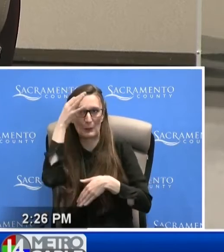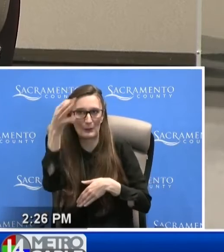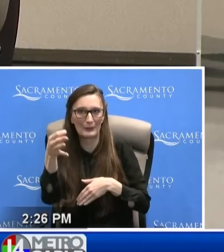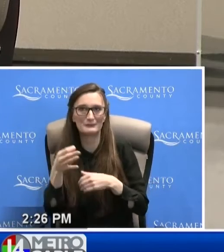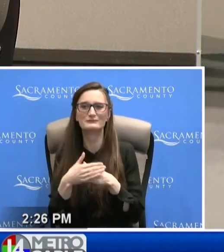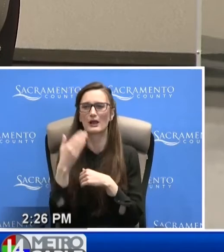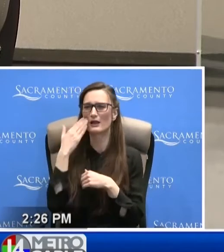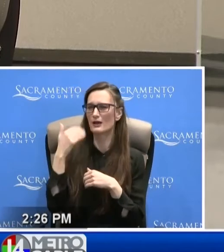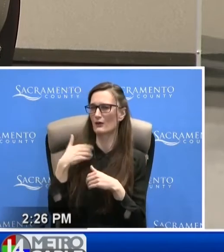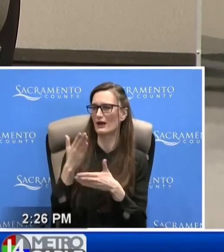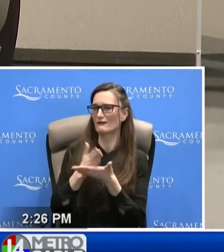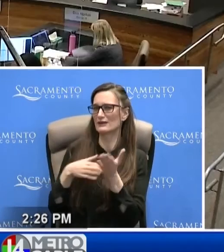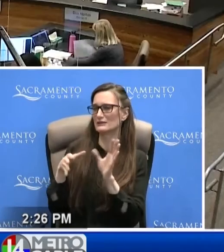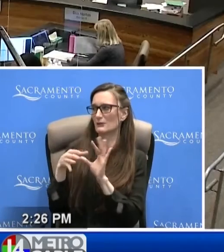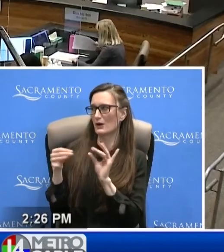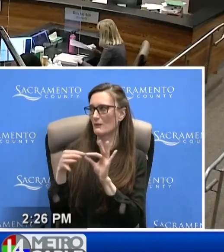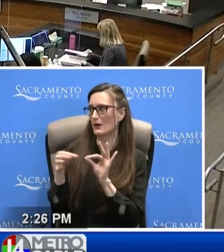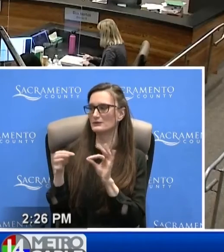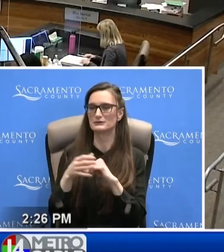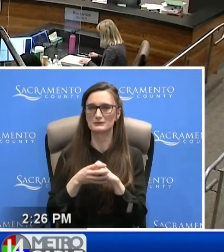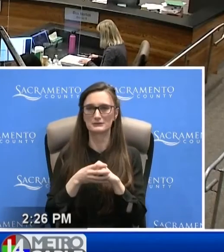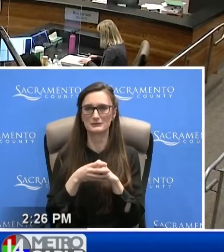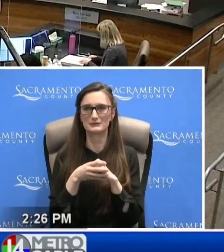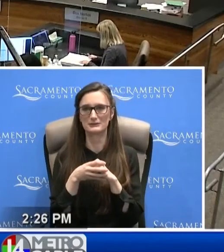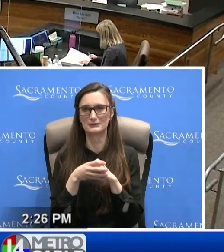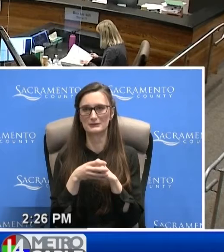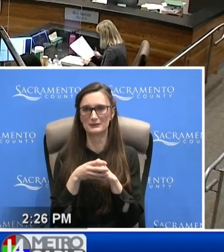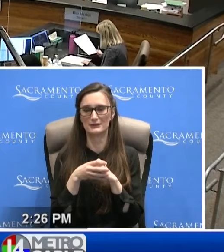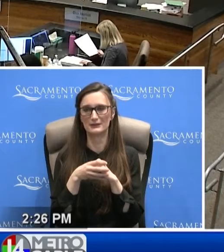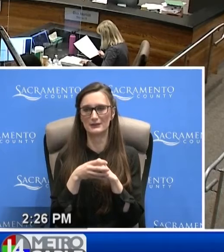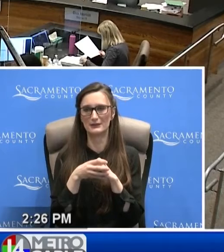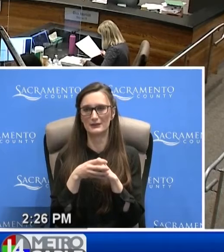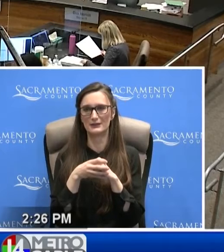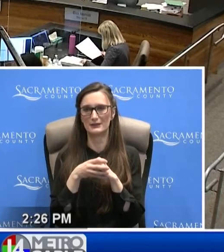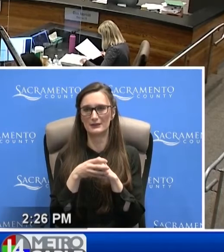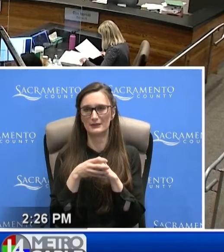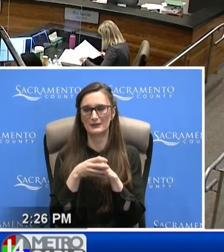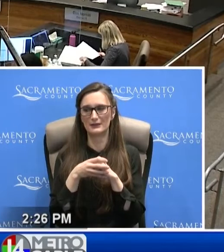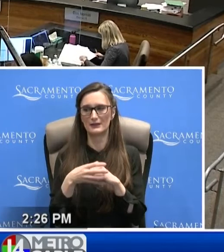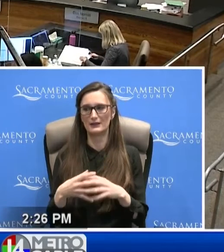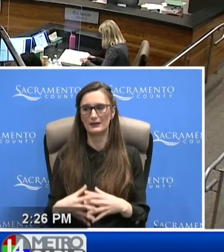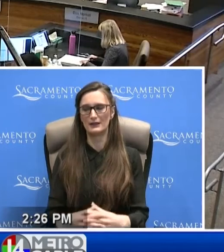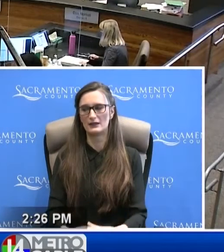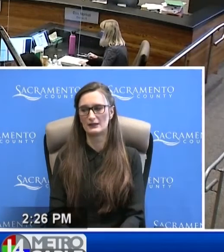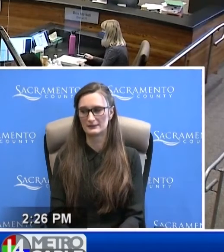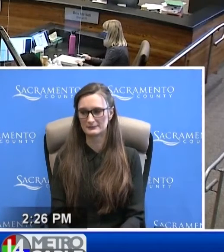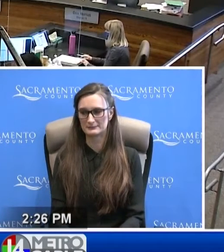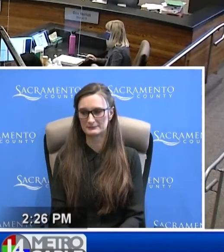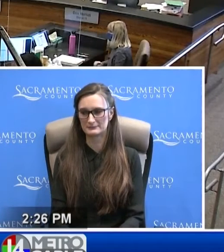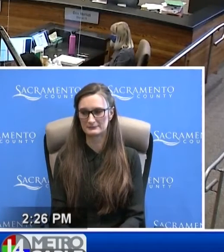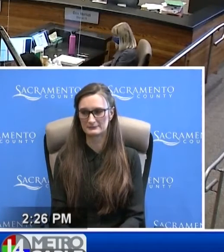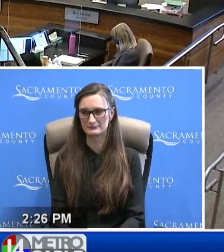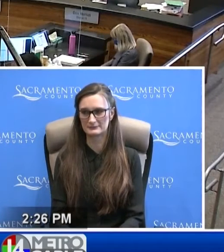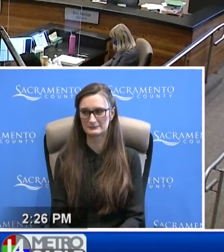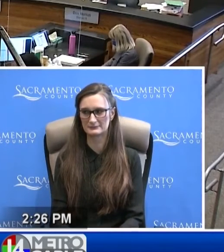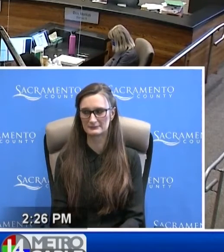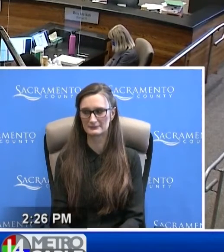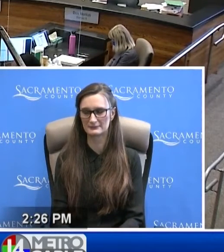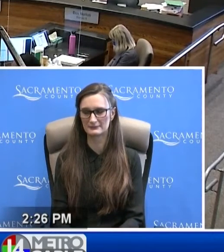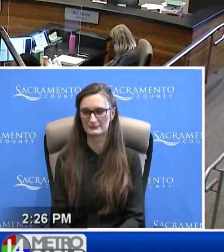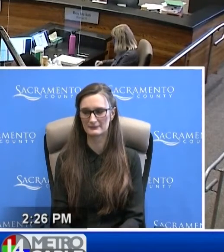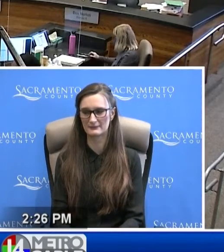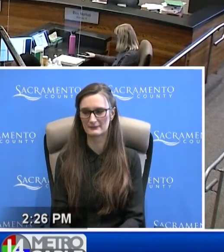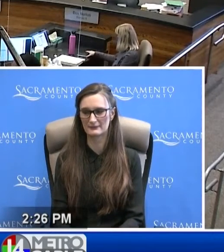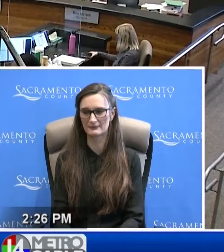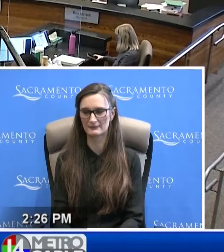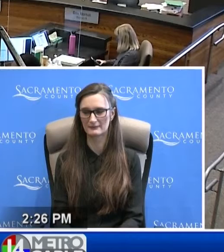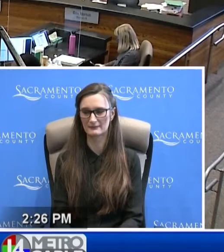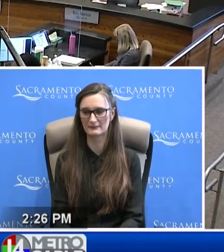We can zoom in a little bit on that.